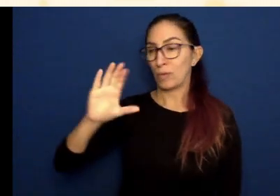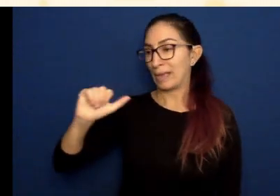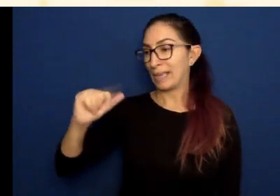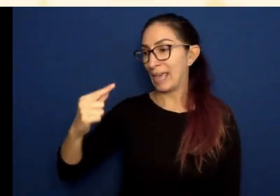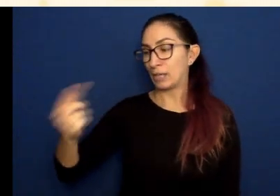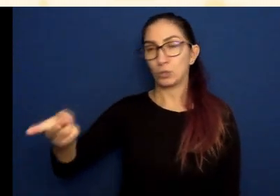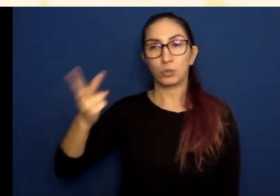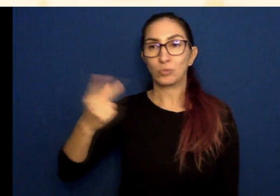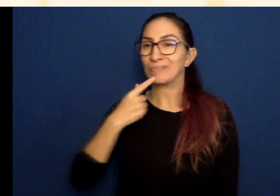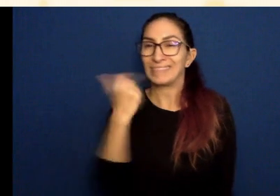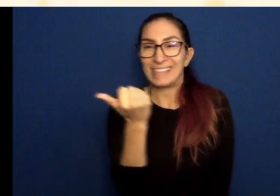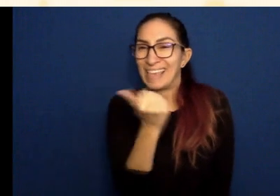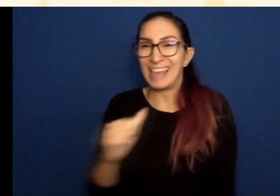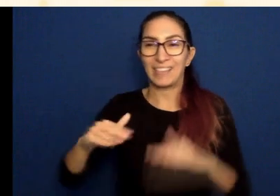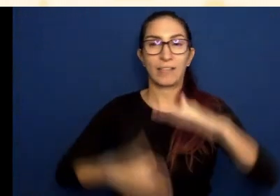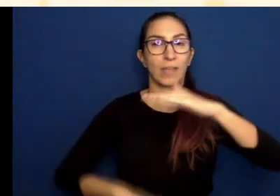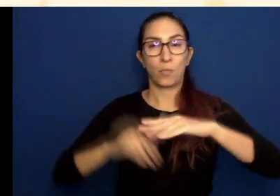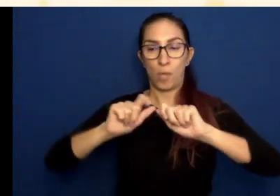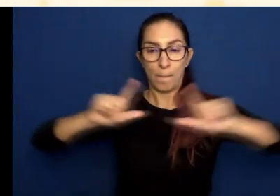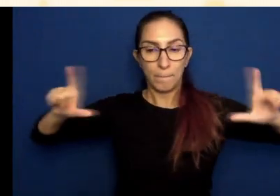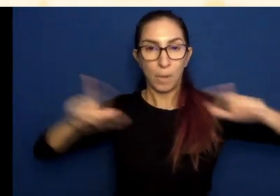Another thing to be aware of is page variations.